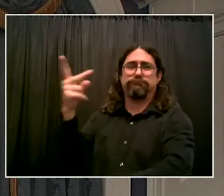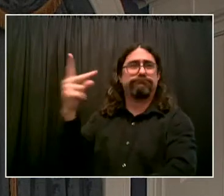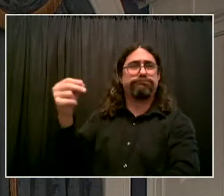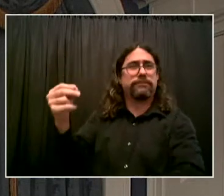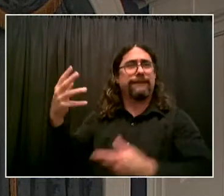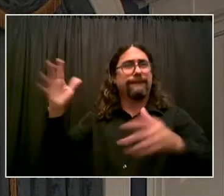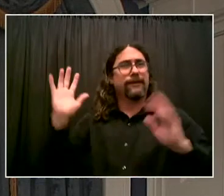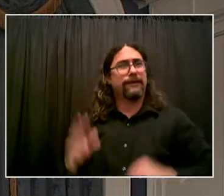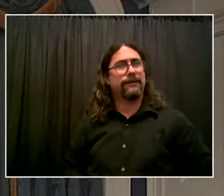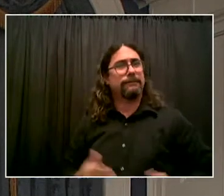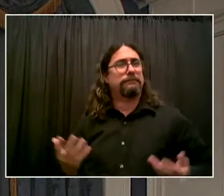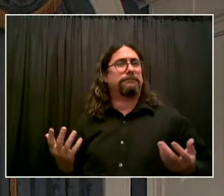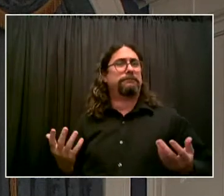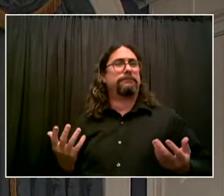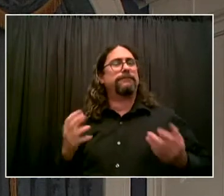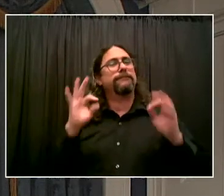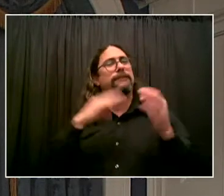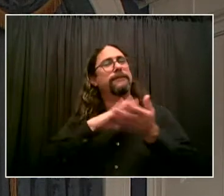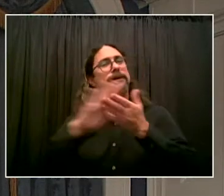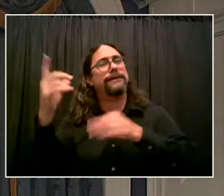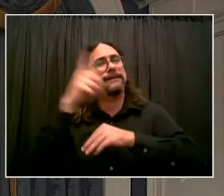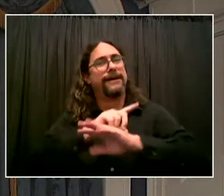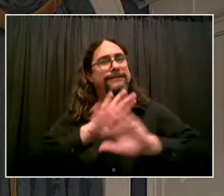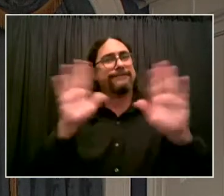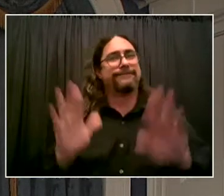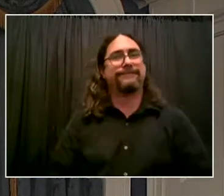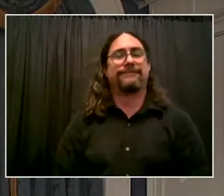WAY TO PROTECT YOURSELF AND YOUR FAMILY AND YOUR CITY, GO DO IT. THANK YOU EVERYONE.